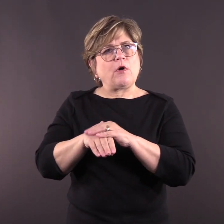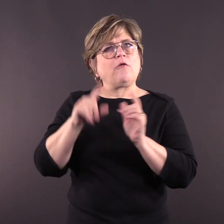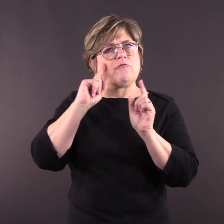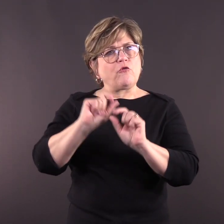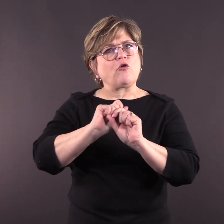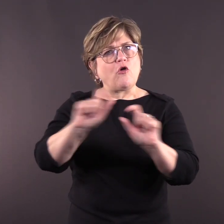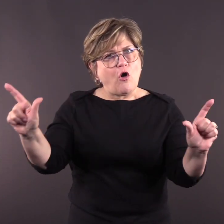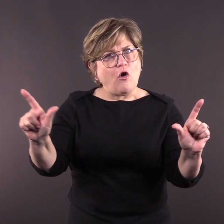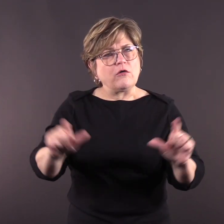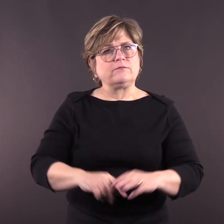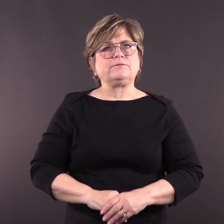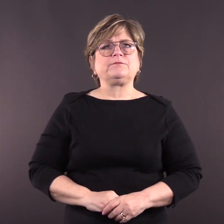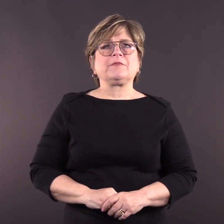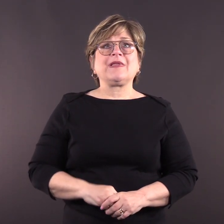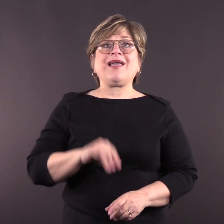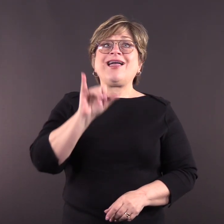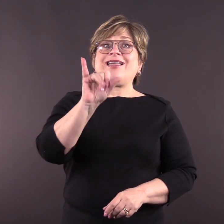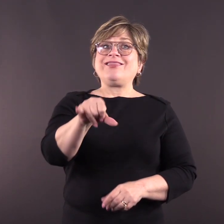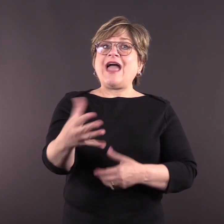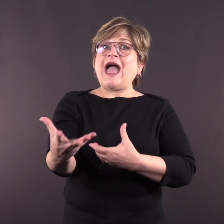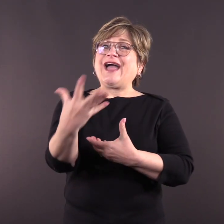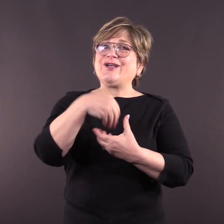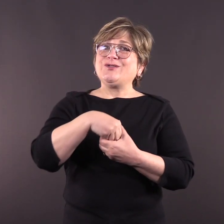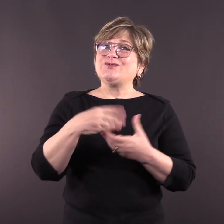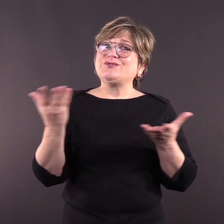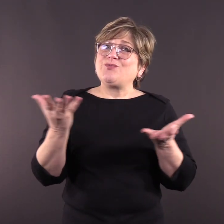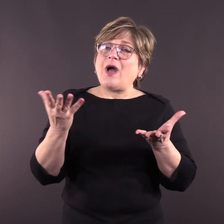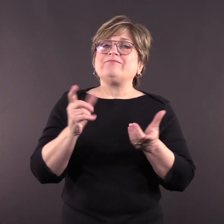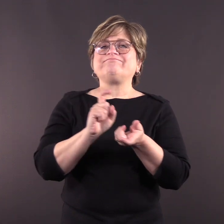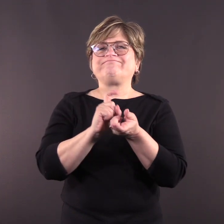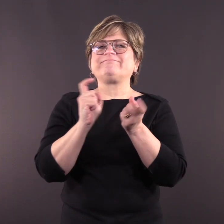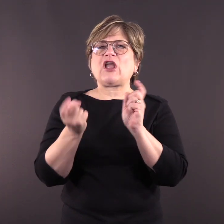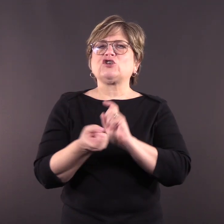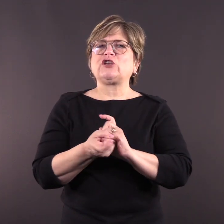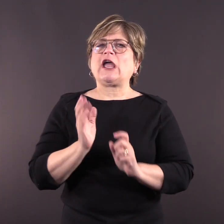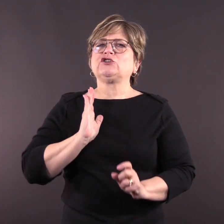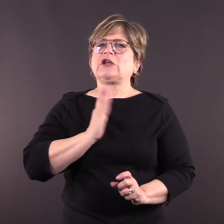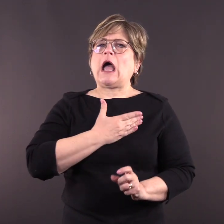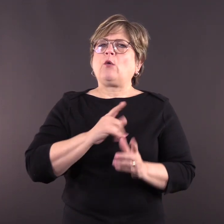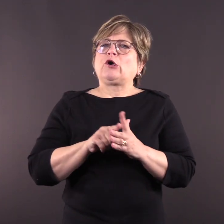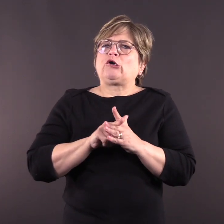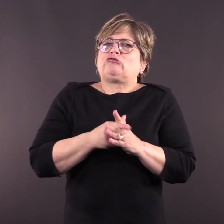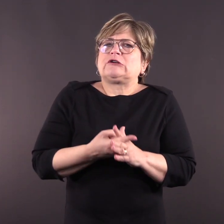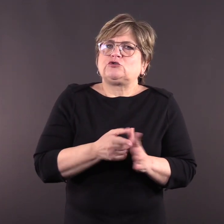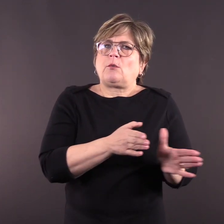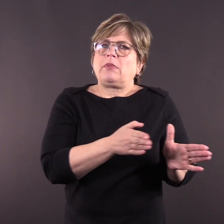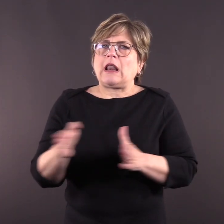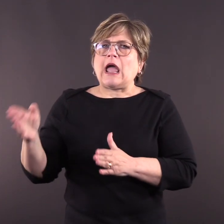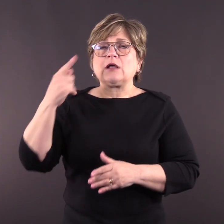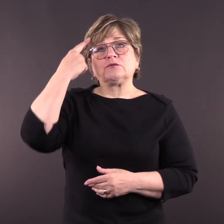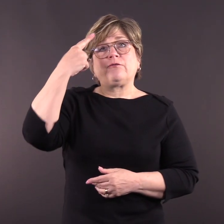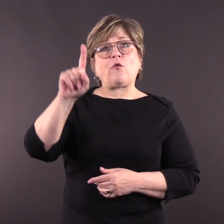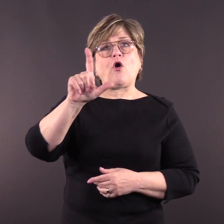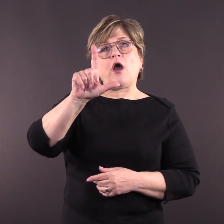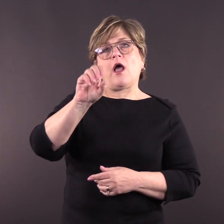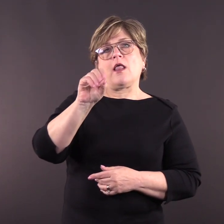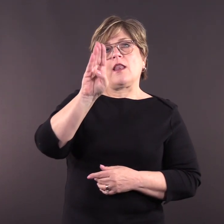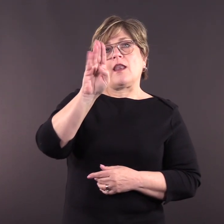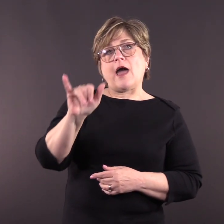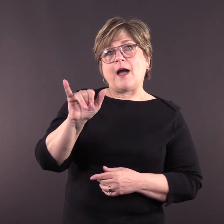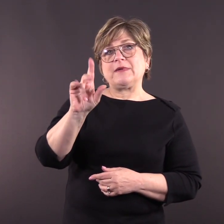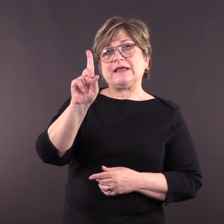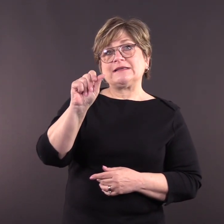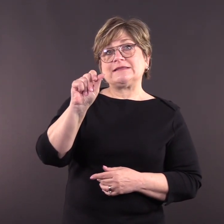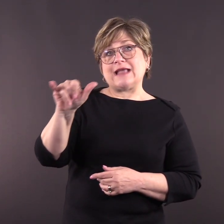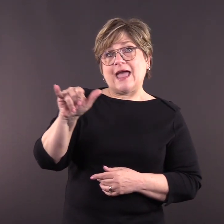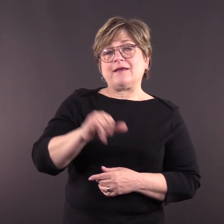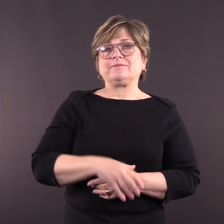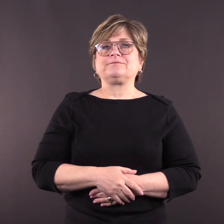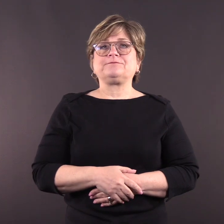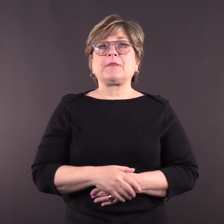and accessible to everyone. This includes changes to our original plans for Lobby Day.